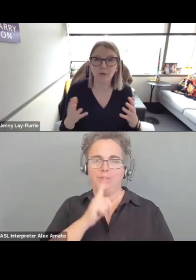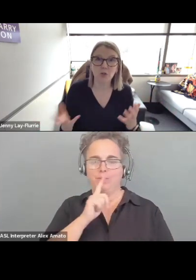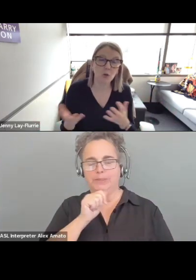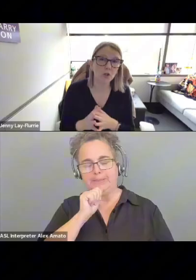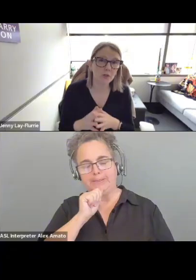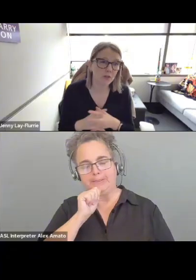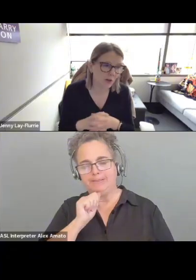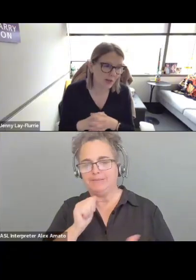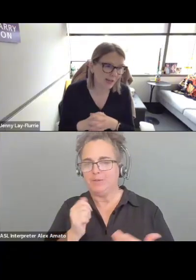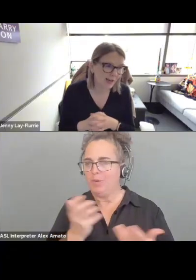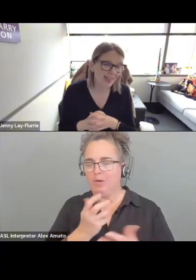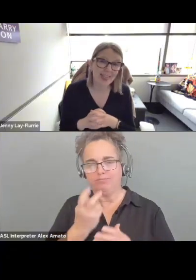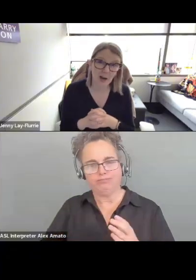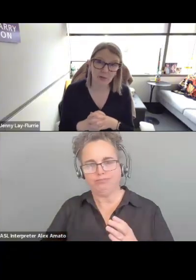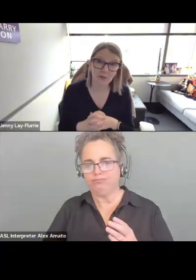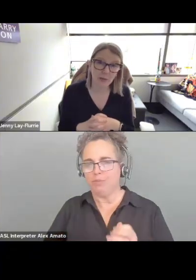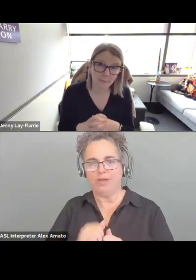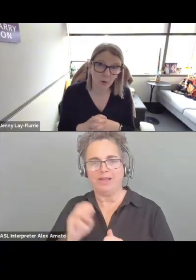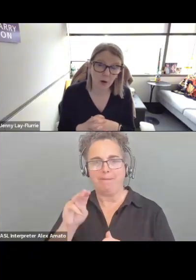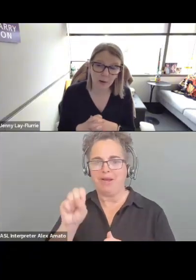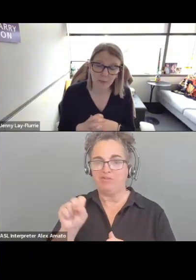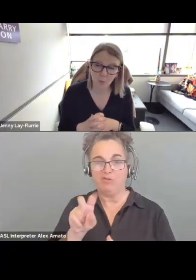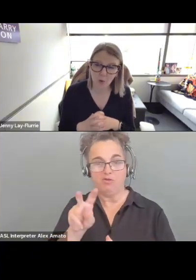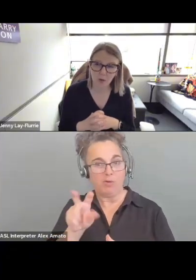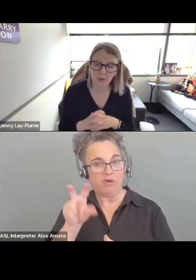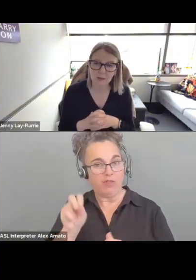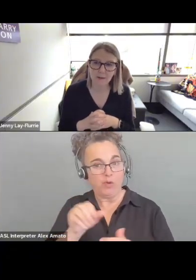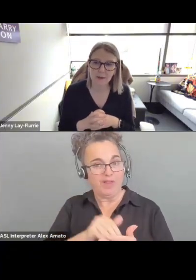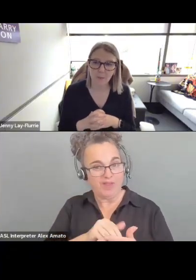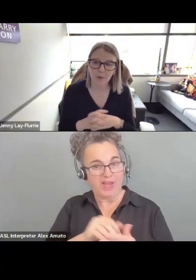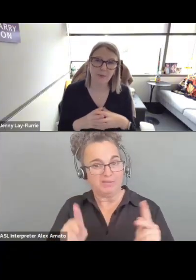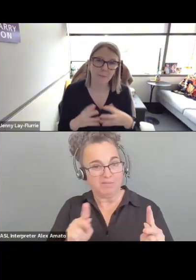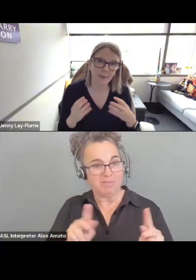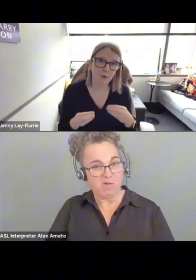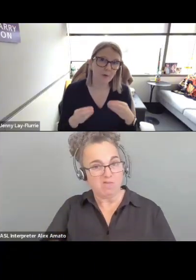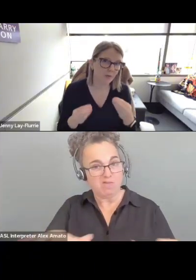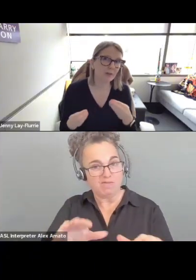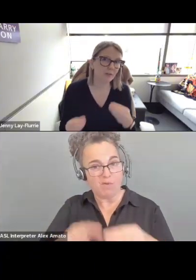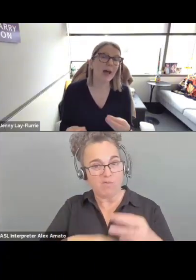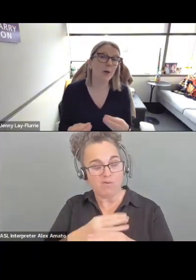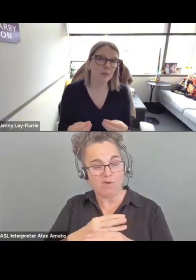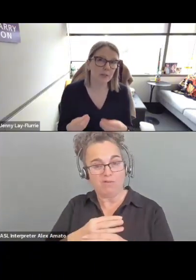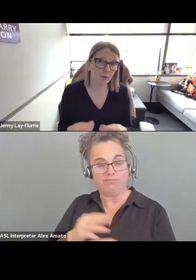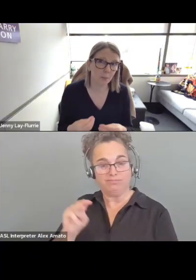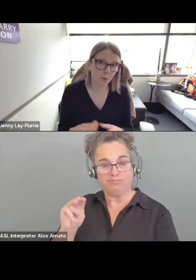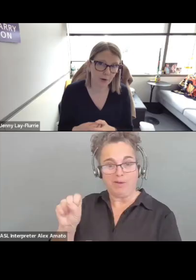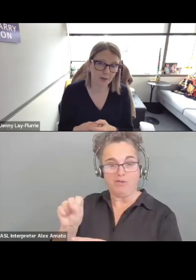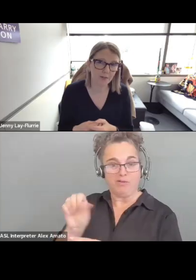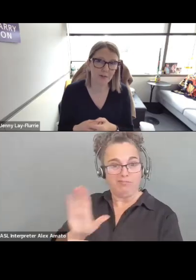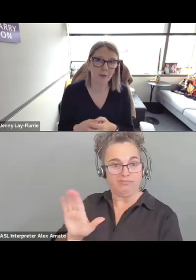We're around 230,000 people around the world. We have about 6,000 different products.